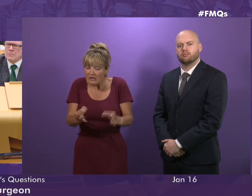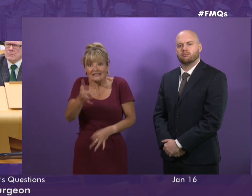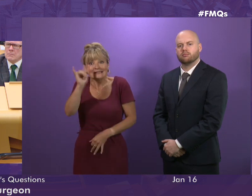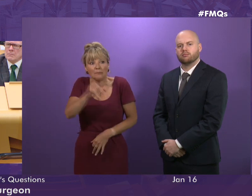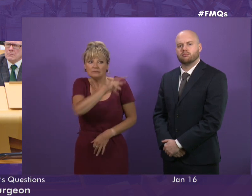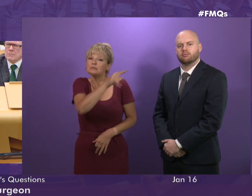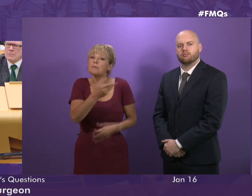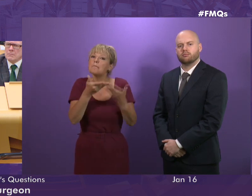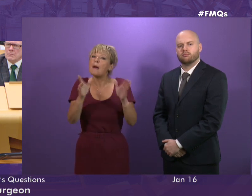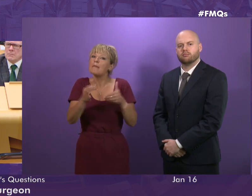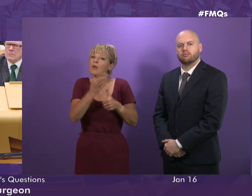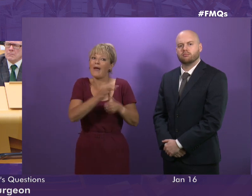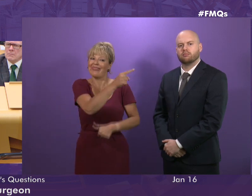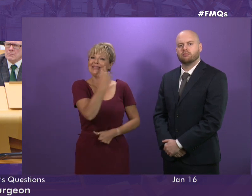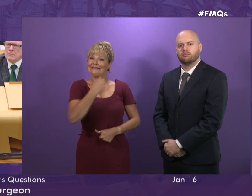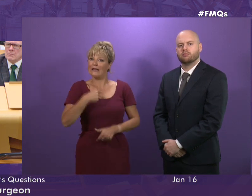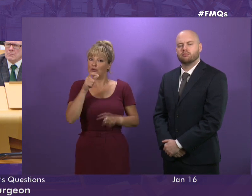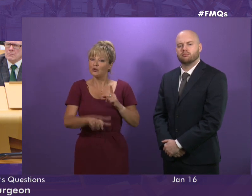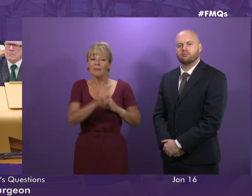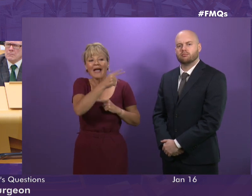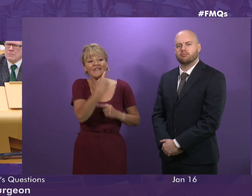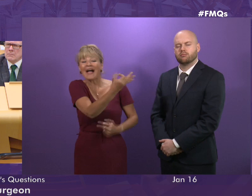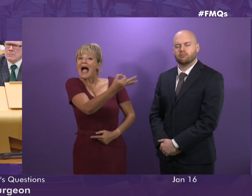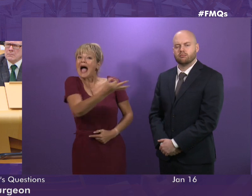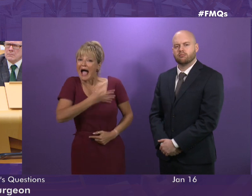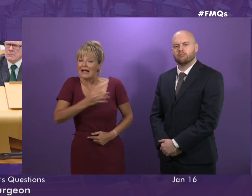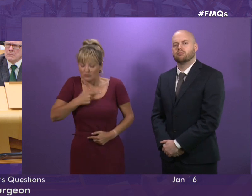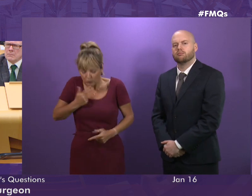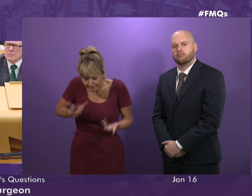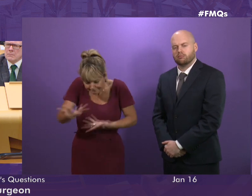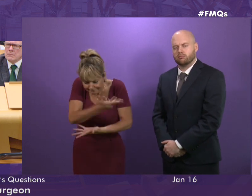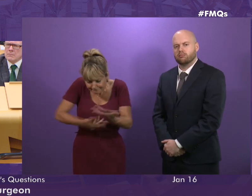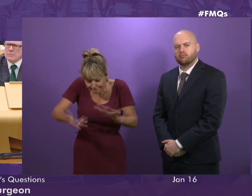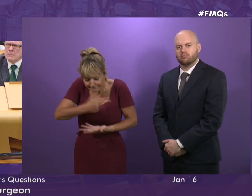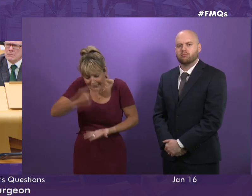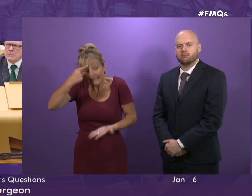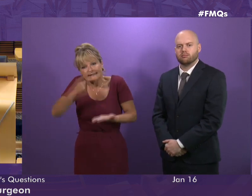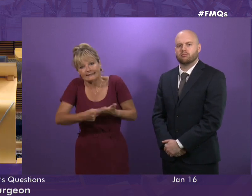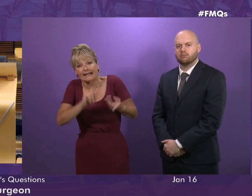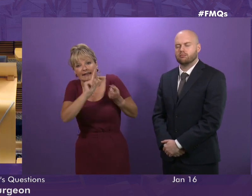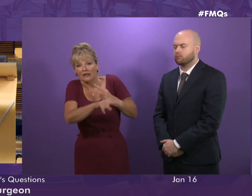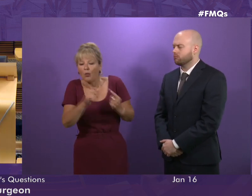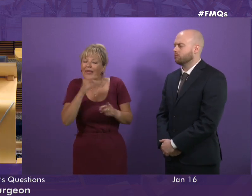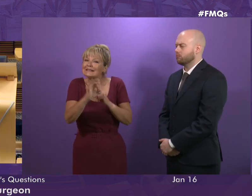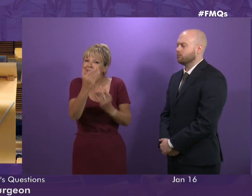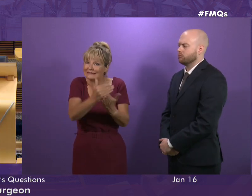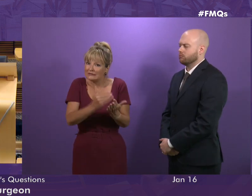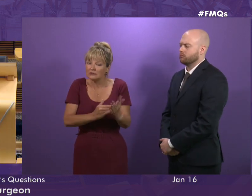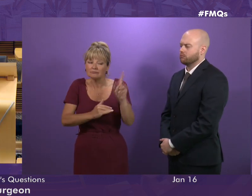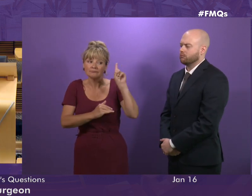As, I hope, Richard Leonard knows, decisions on fatal accident inquiries are constitutionally